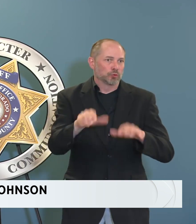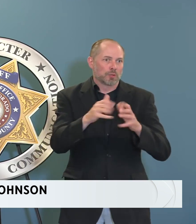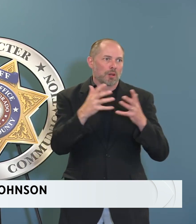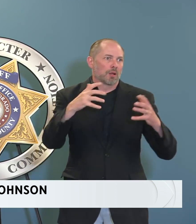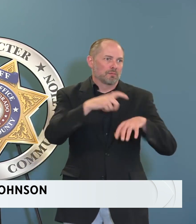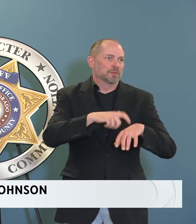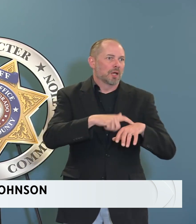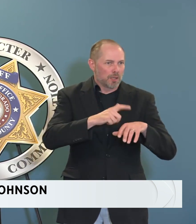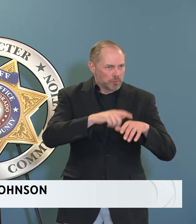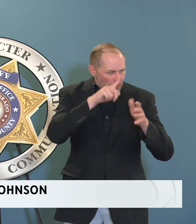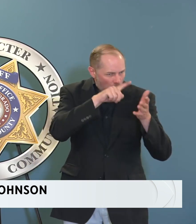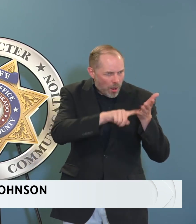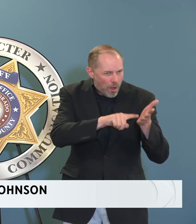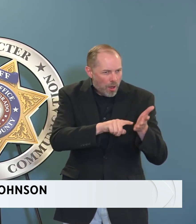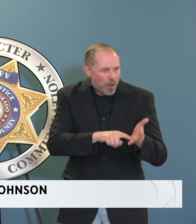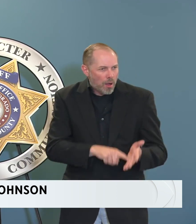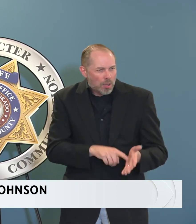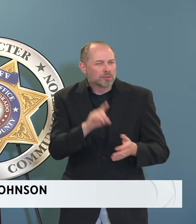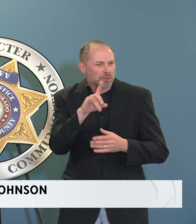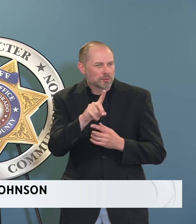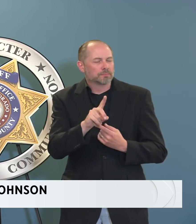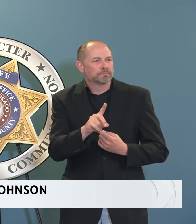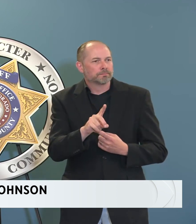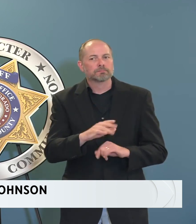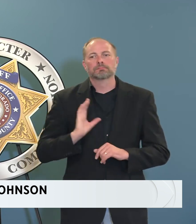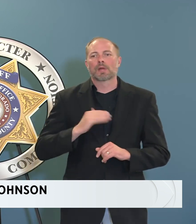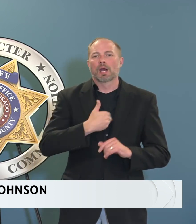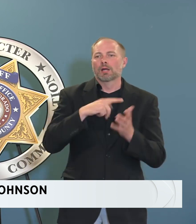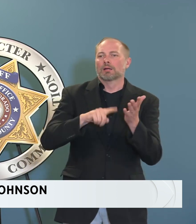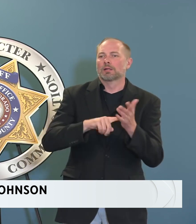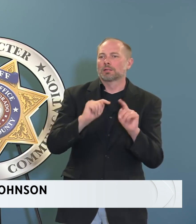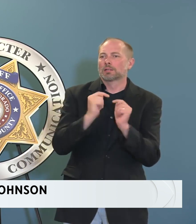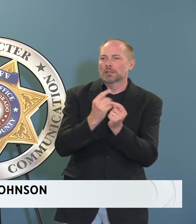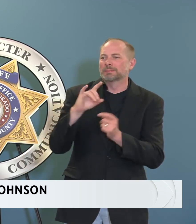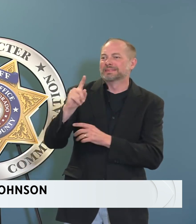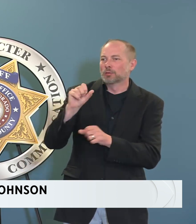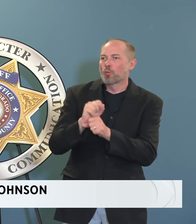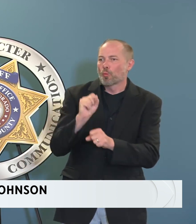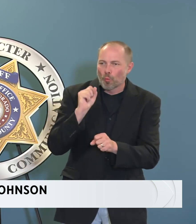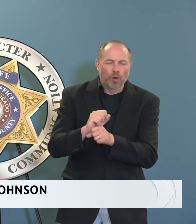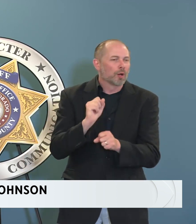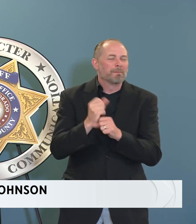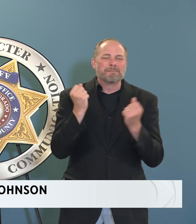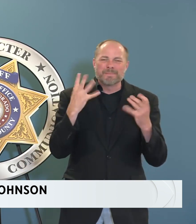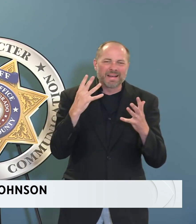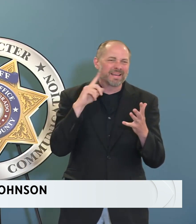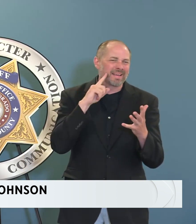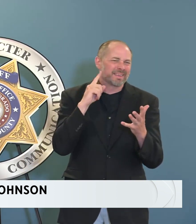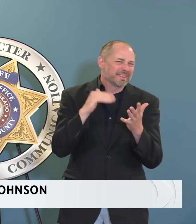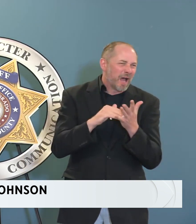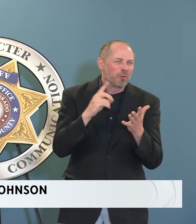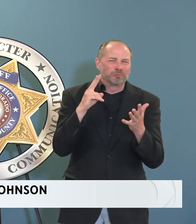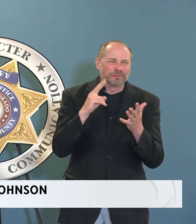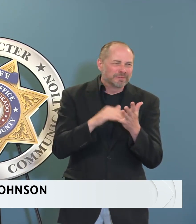HAD ON MY FAMILY. I RECOGNIZE THE INVESTIGATION INTO THE CAUSE OF THE ORIGIN OF THE MARSHALL FIRE HAS TAKEN A SIGNIFICANT AMOUNT OF TIME TO